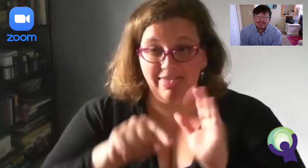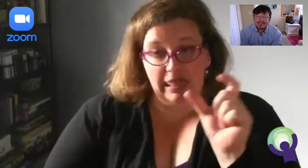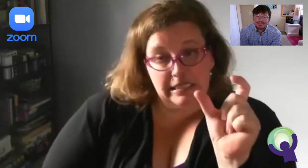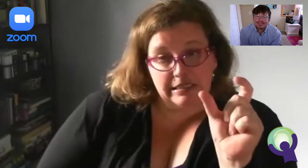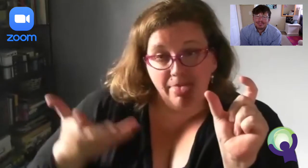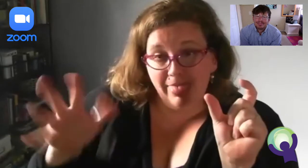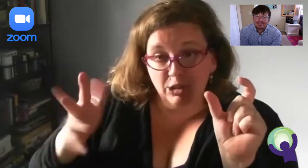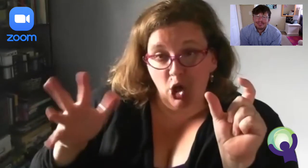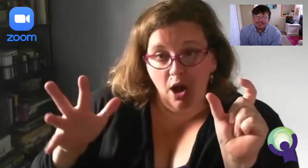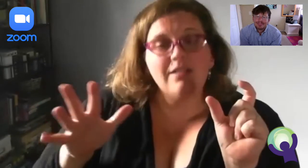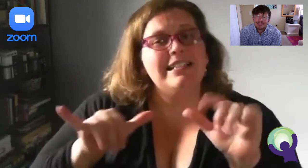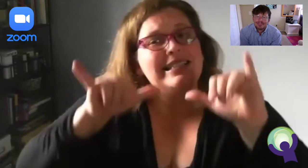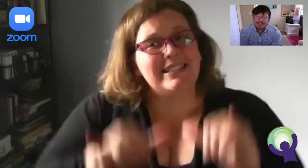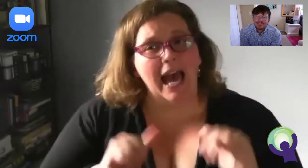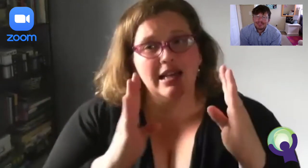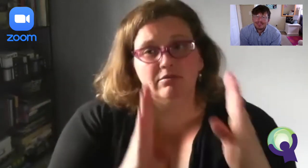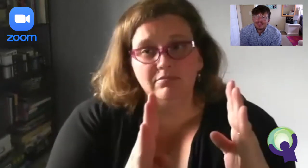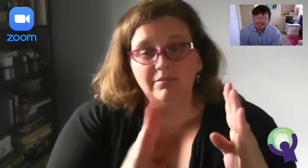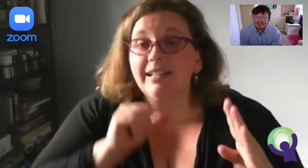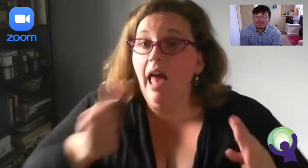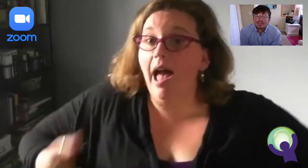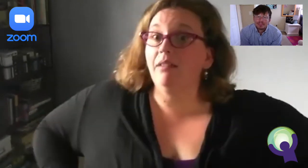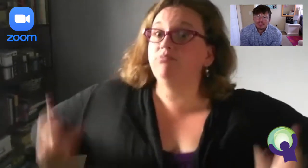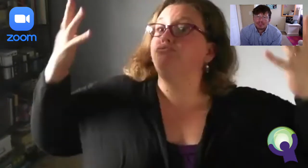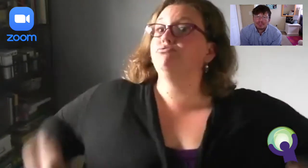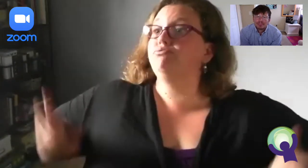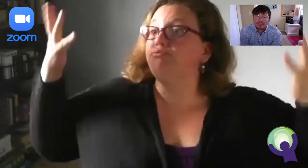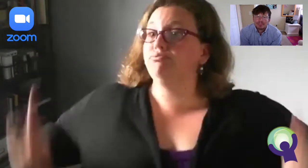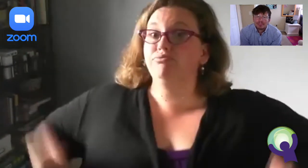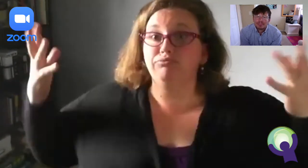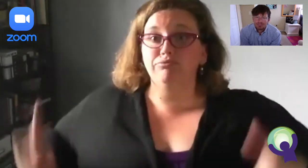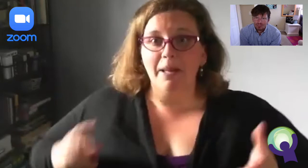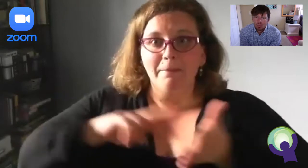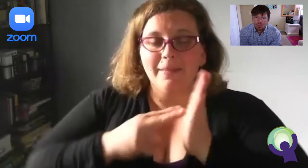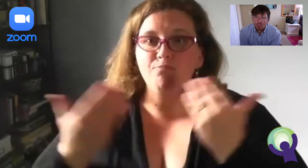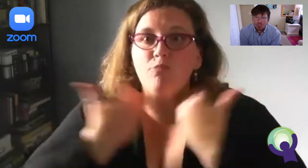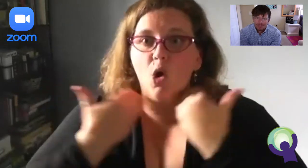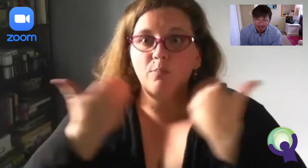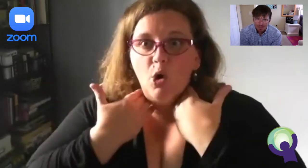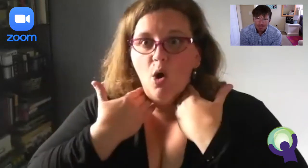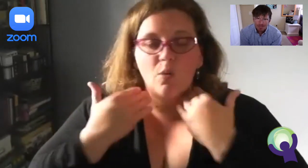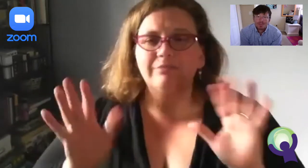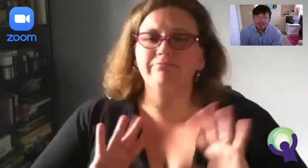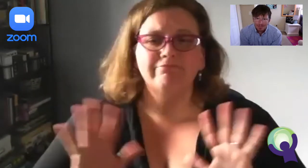that is what you want so if you can only afford this, stay with that. Don't be trying to spend a ton of money because you're going to